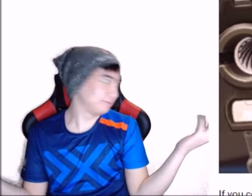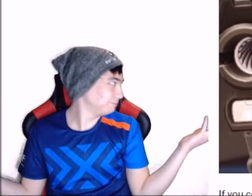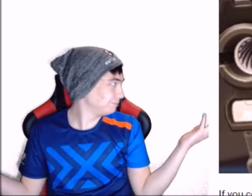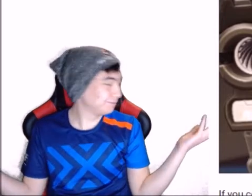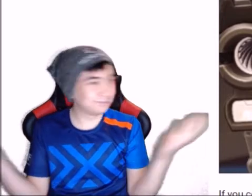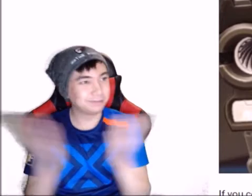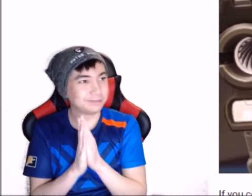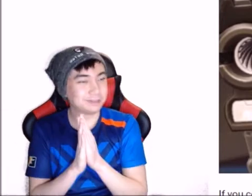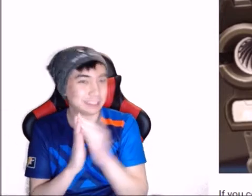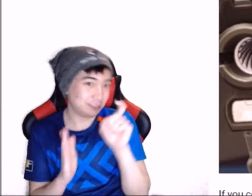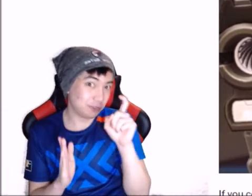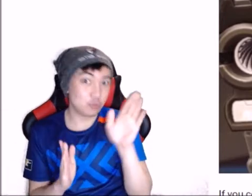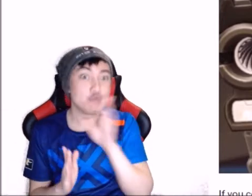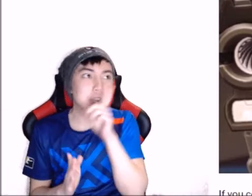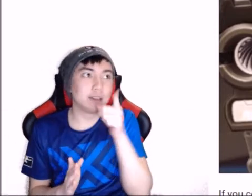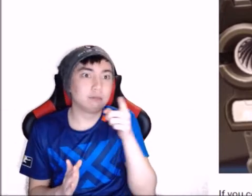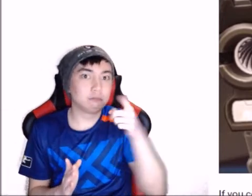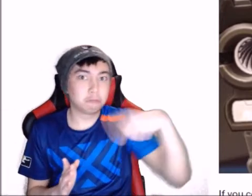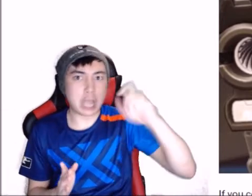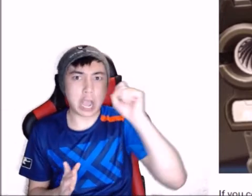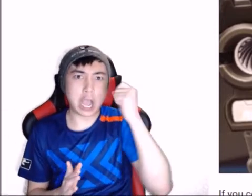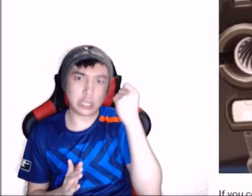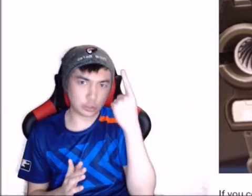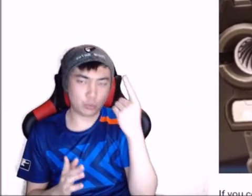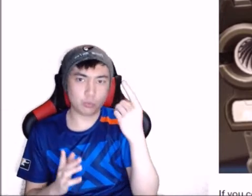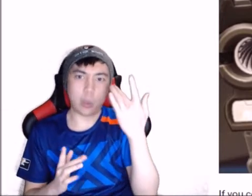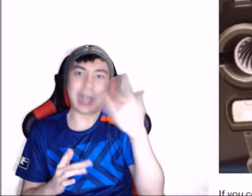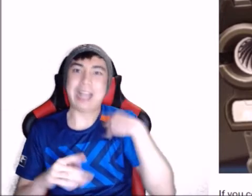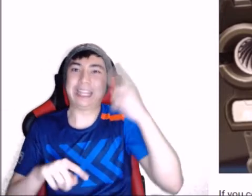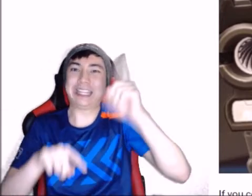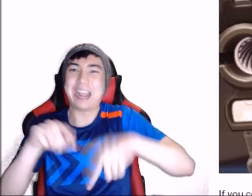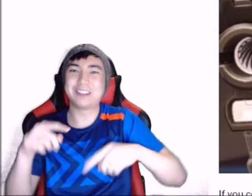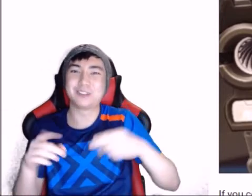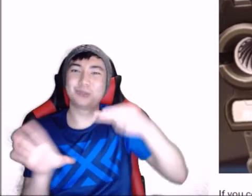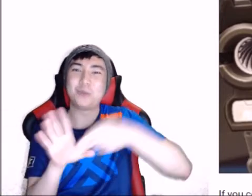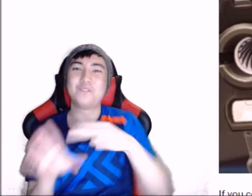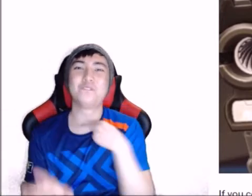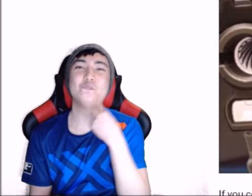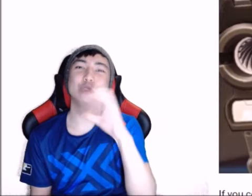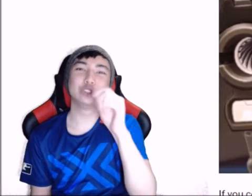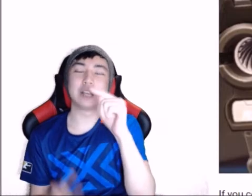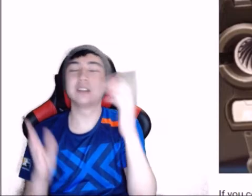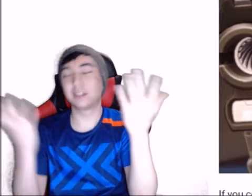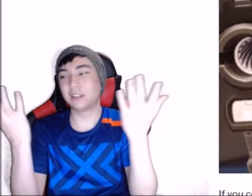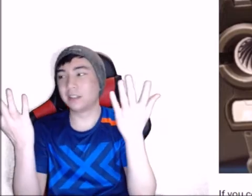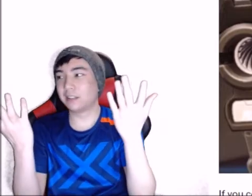Have you found that people are generally understanding if you don’t want to use voice comms?